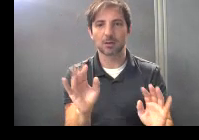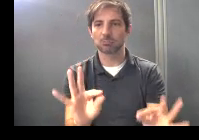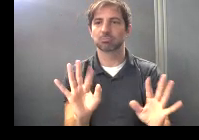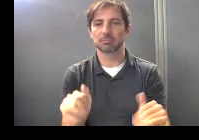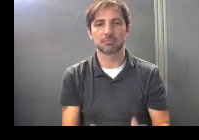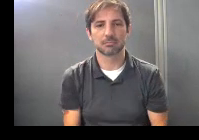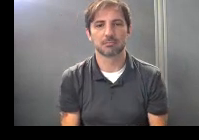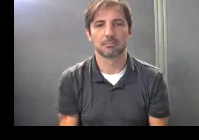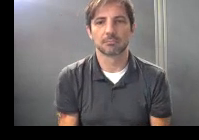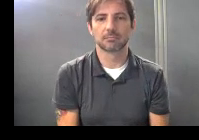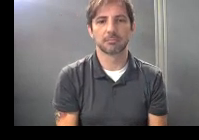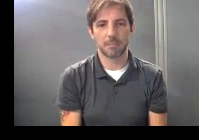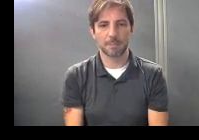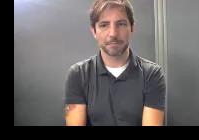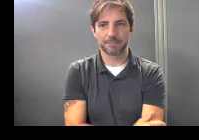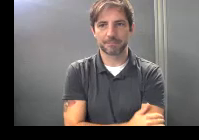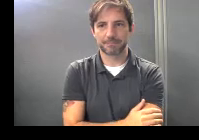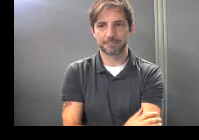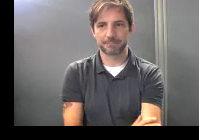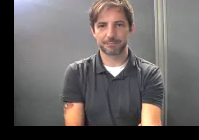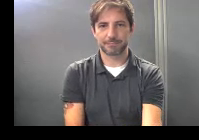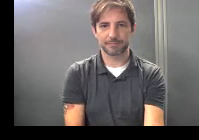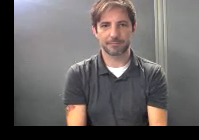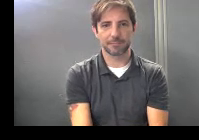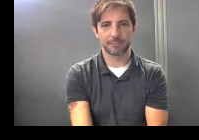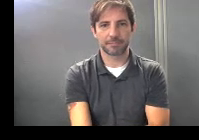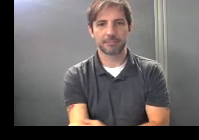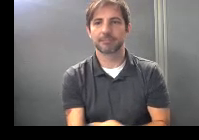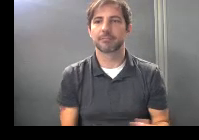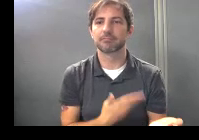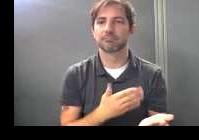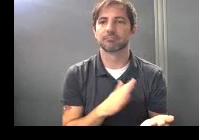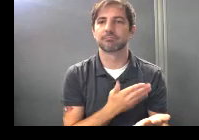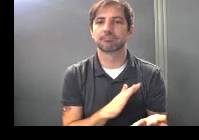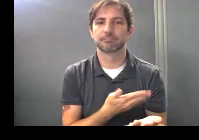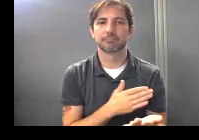GOOD MORNING, BOB. GOOD MORNING.